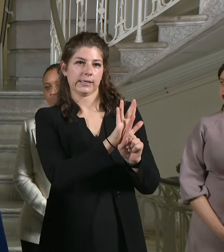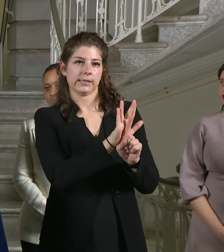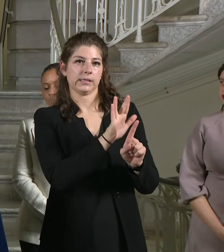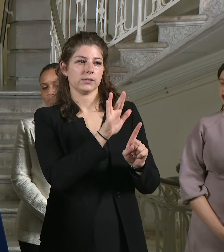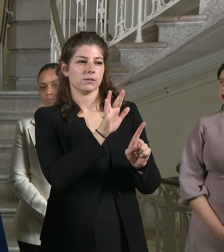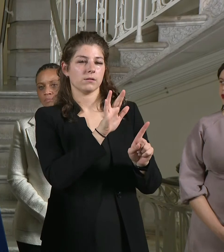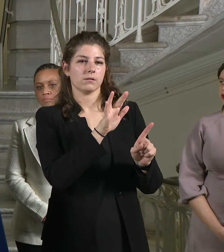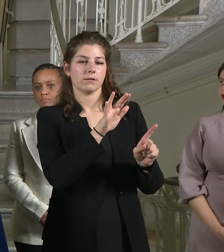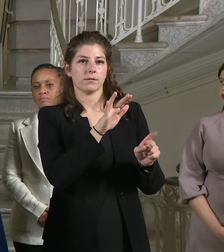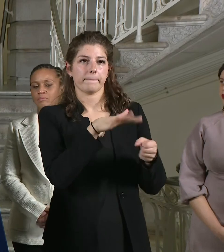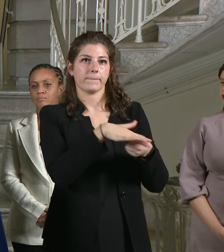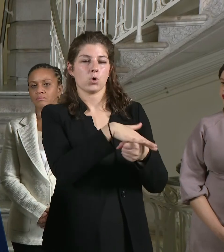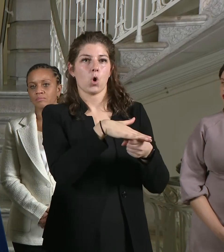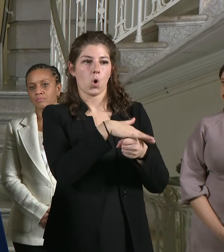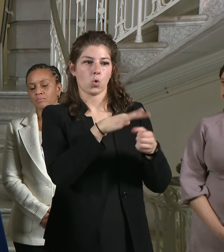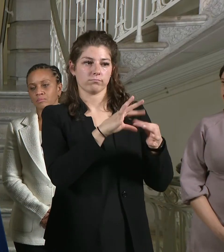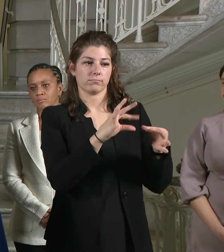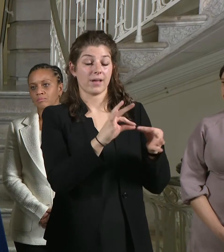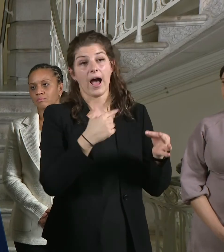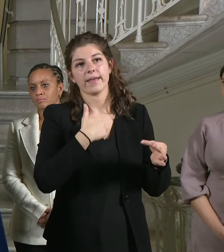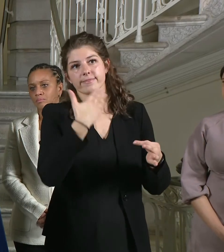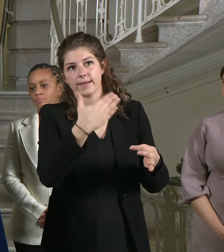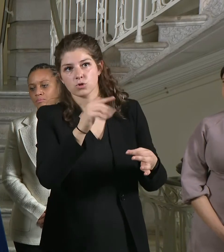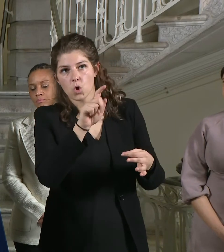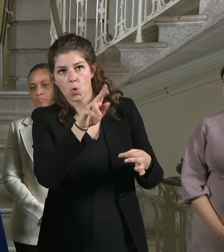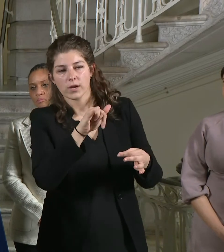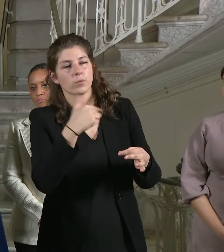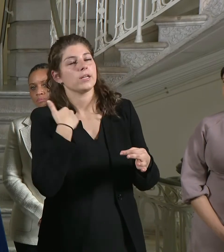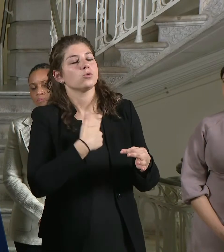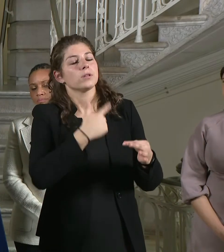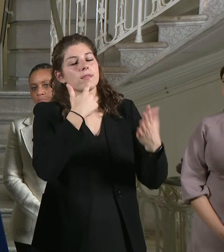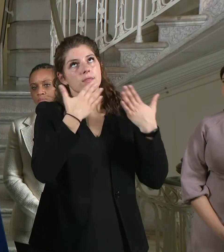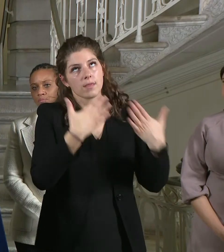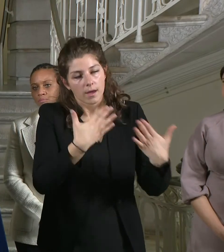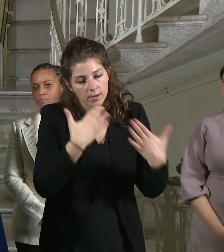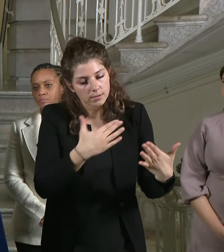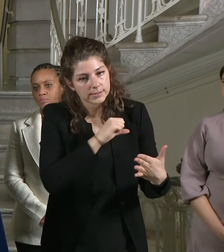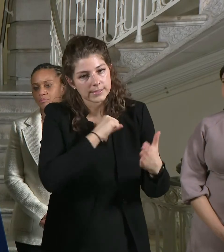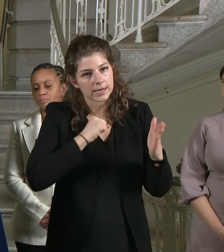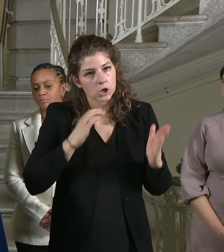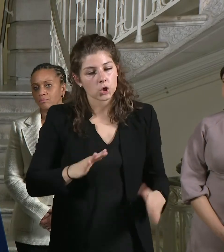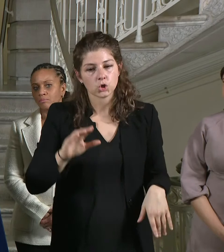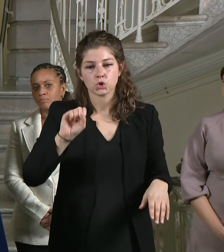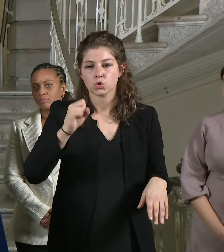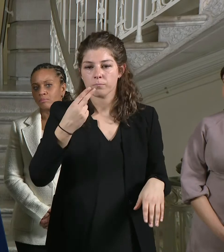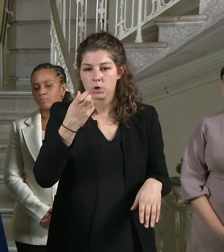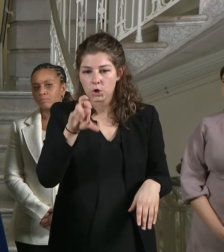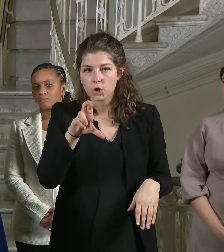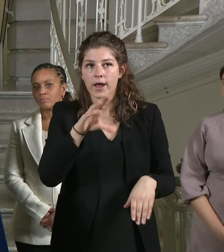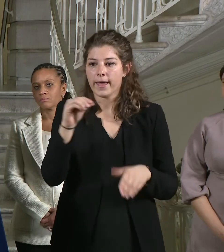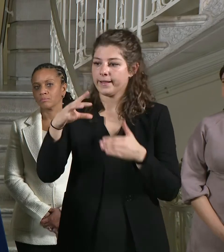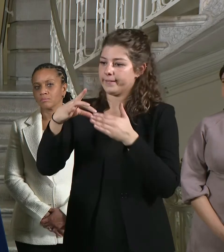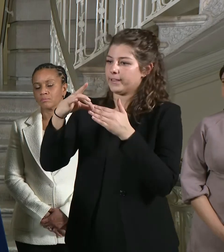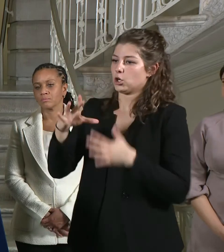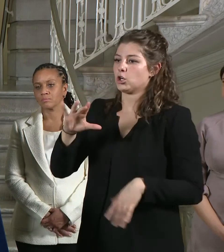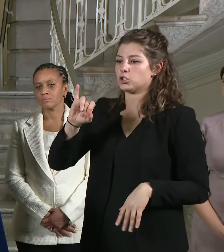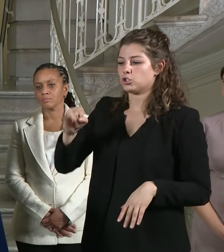THE DOLLAR AMOUNT